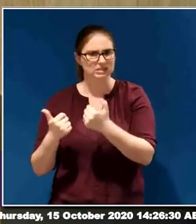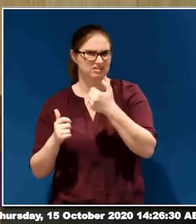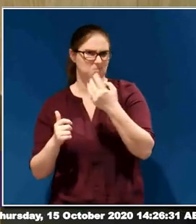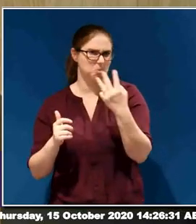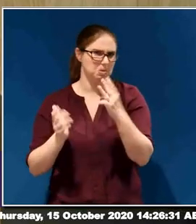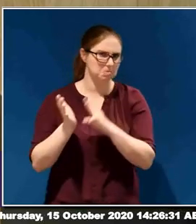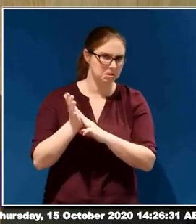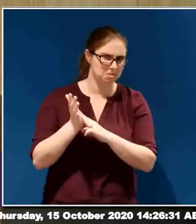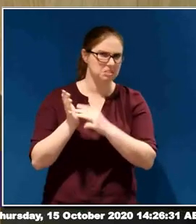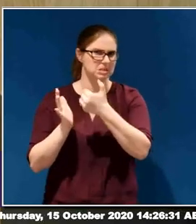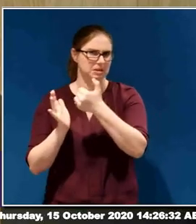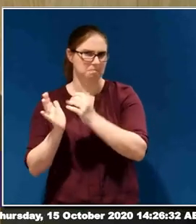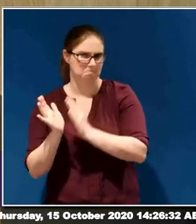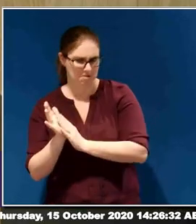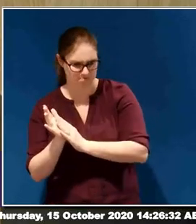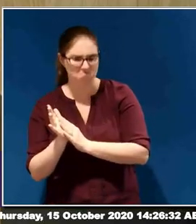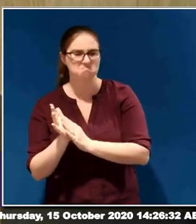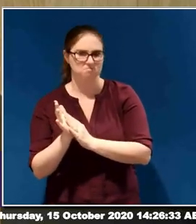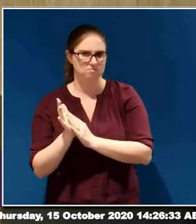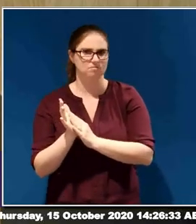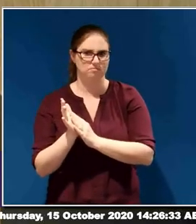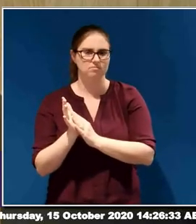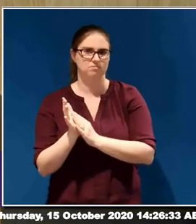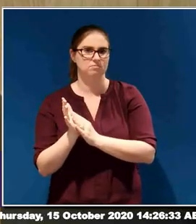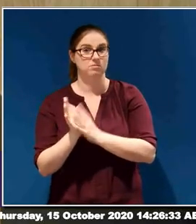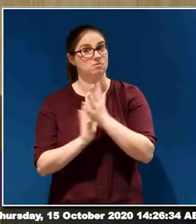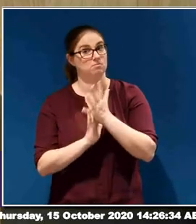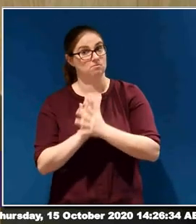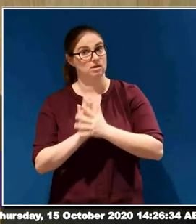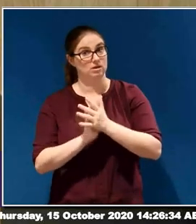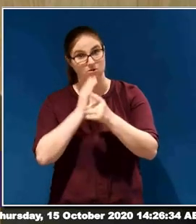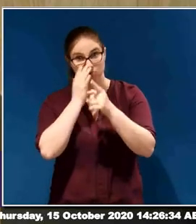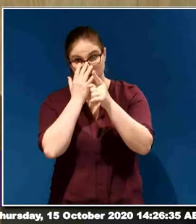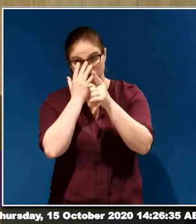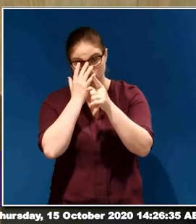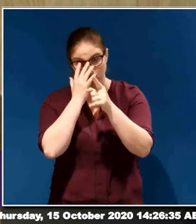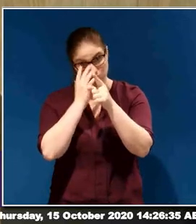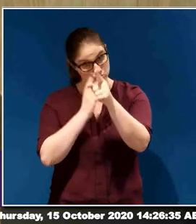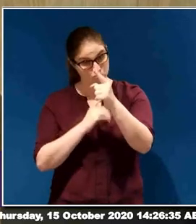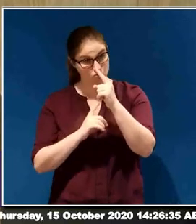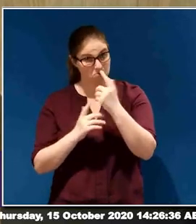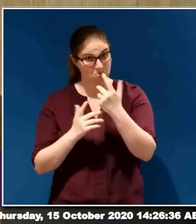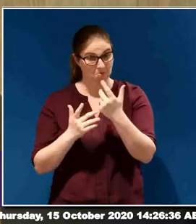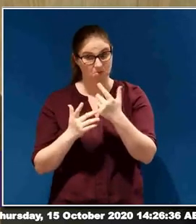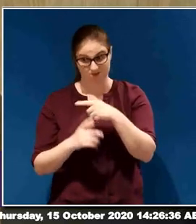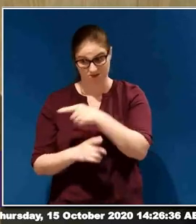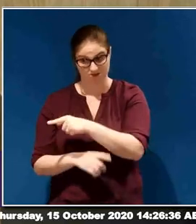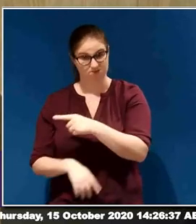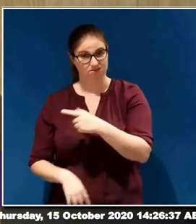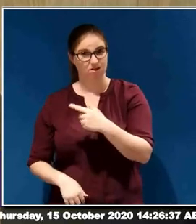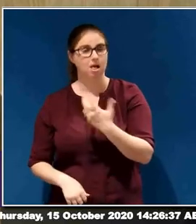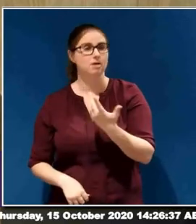understanding, a mandatory obligation on, say, a Flexischool the student was